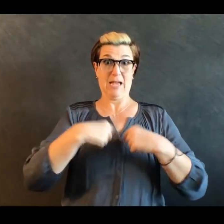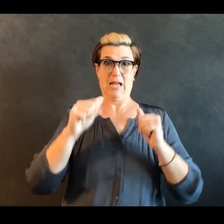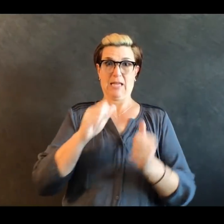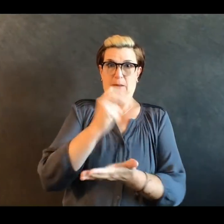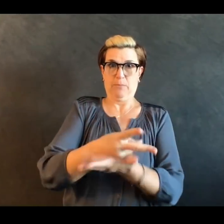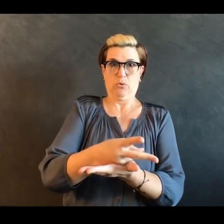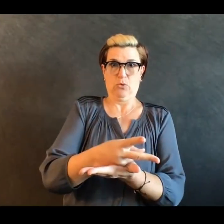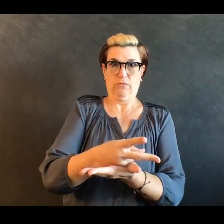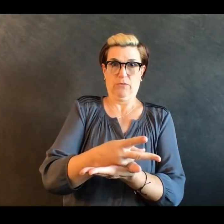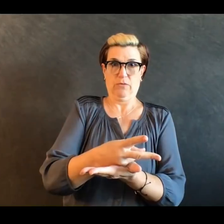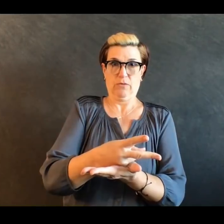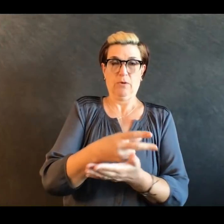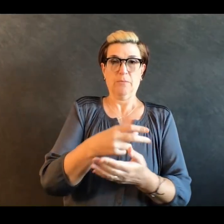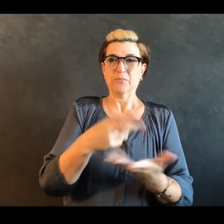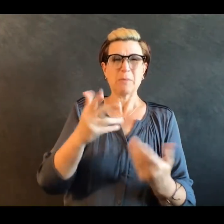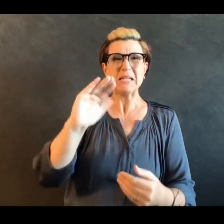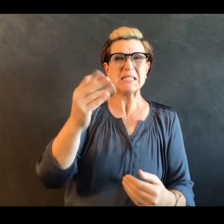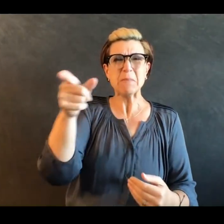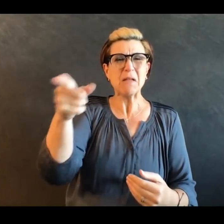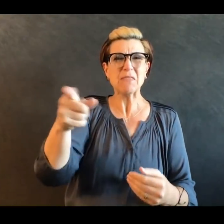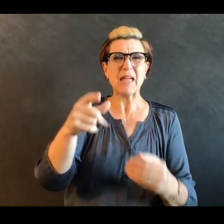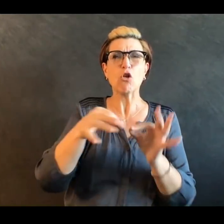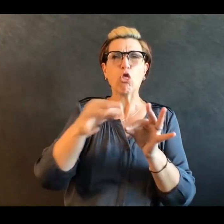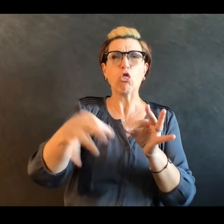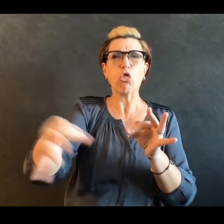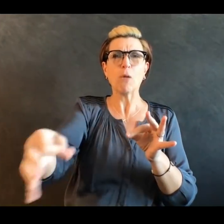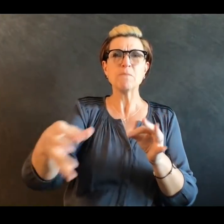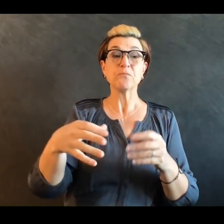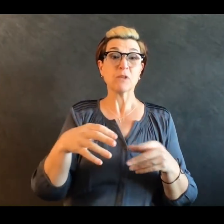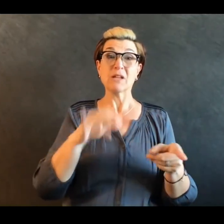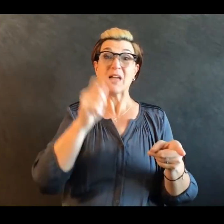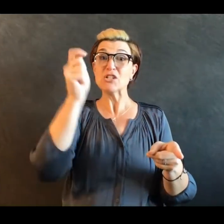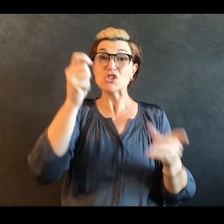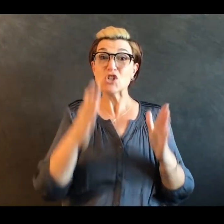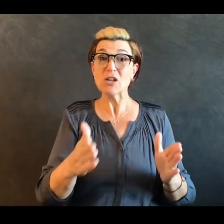because no matter who the judges they take vast numbers of days and hours till